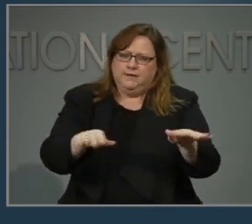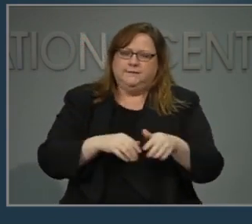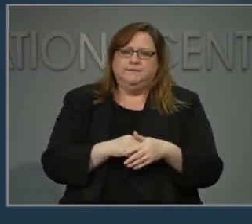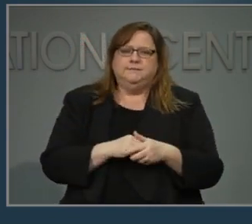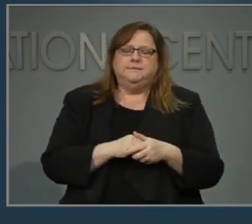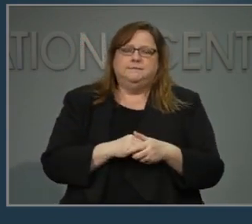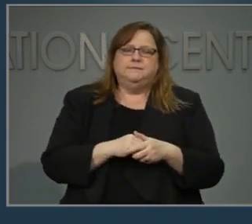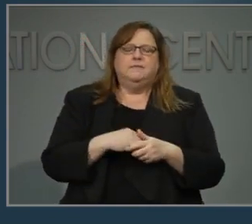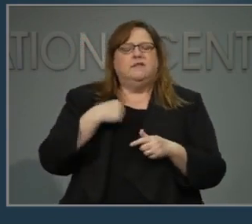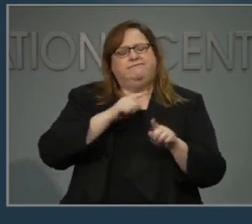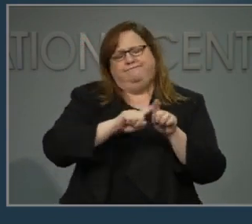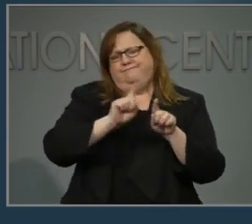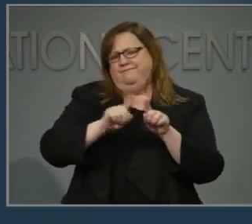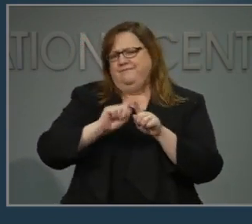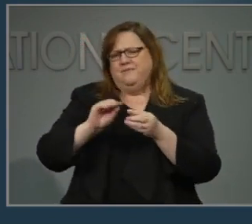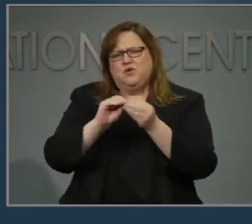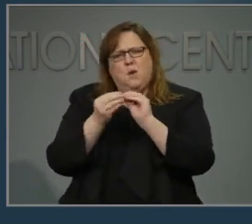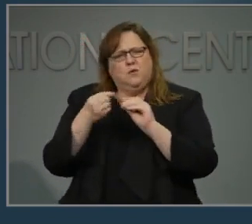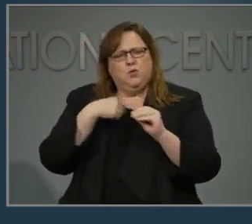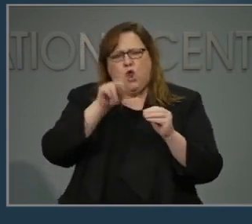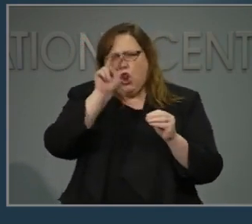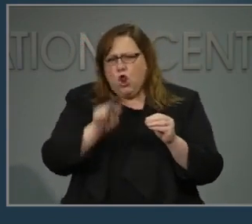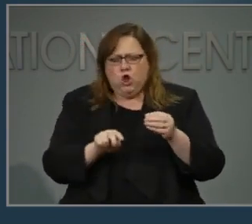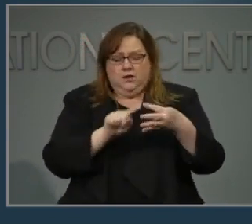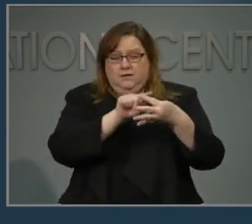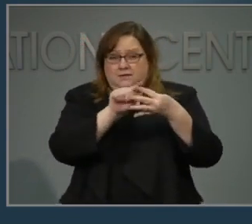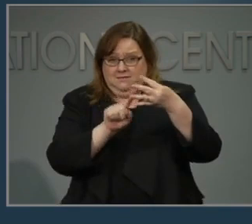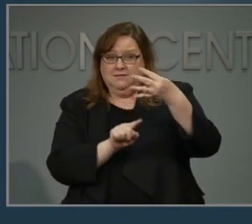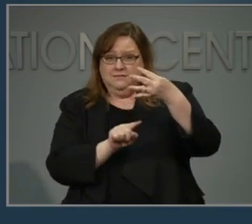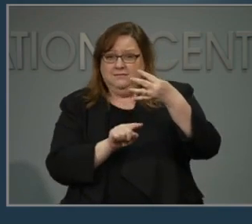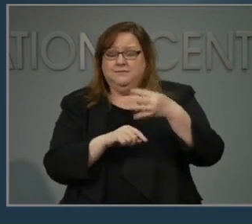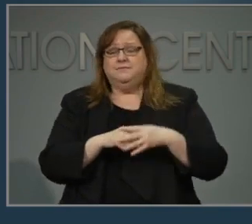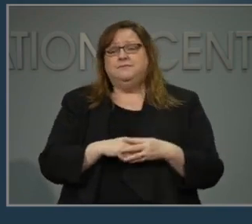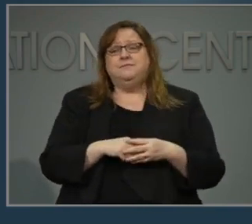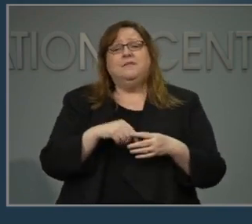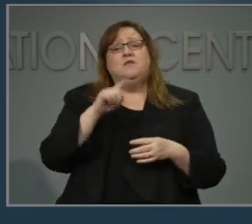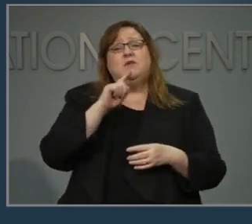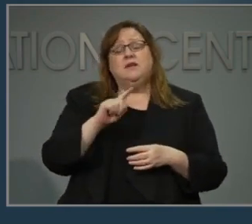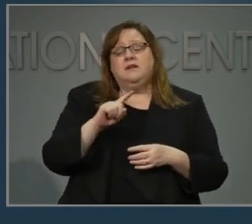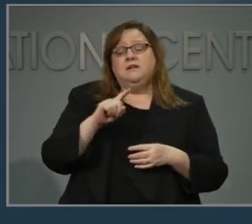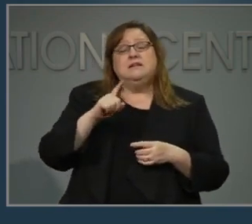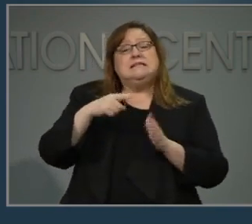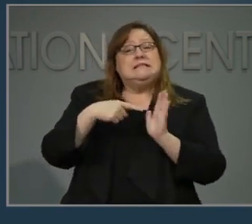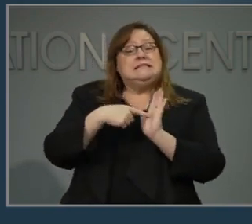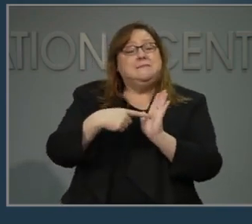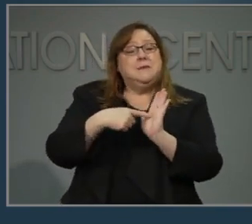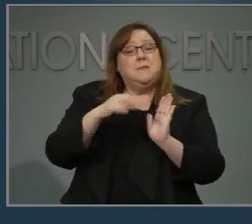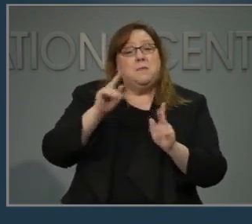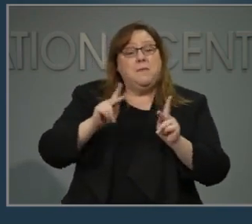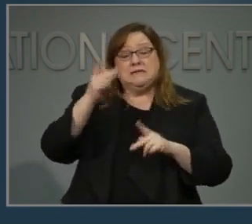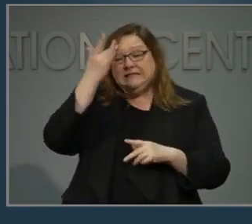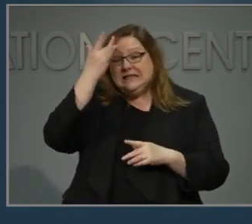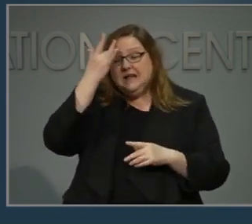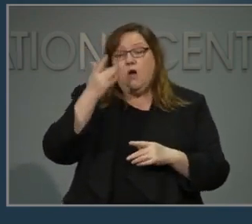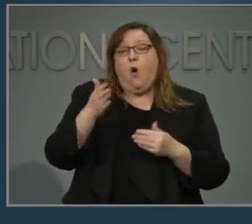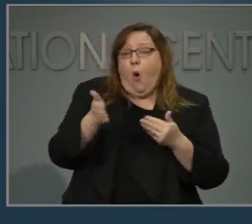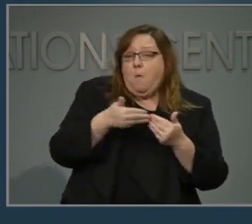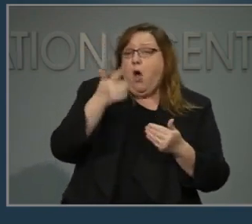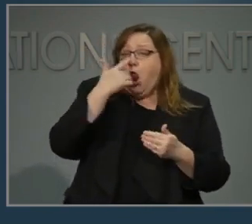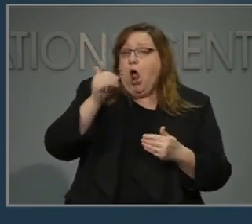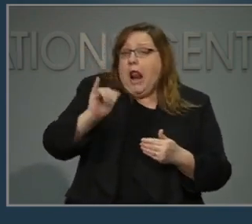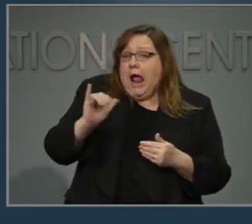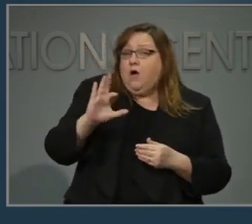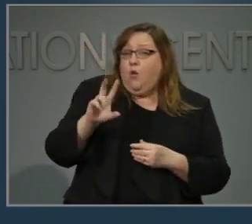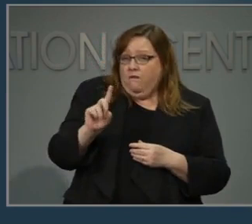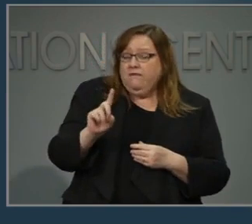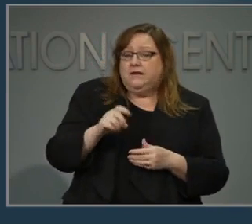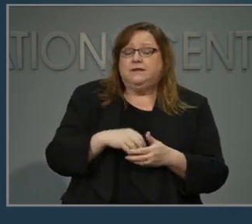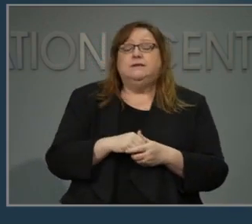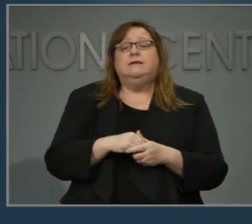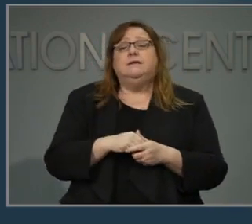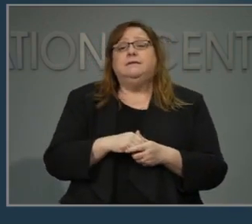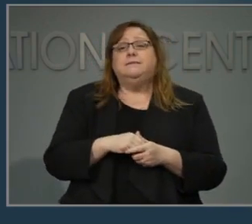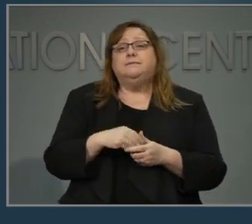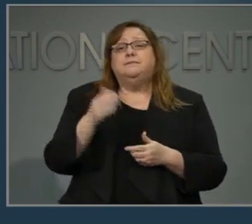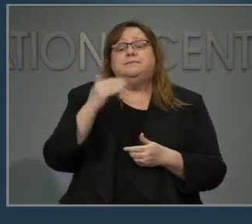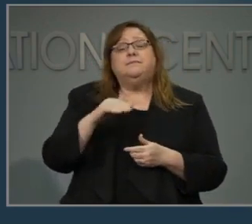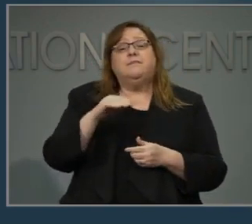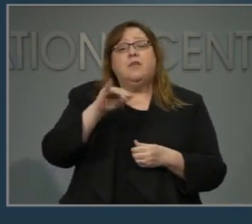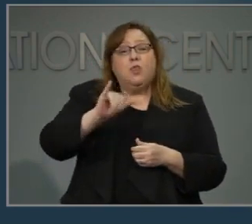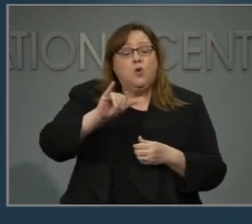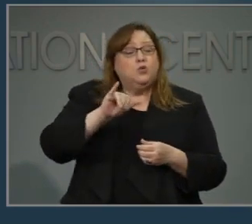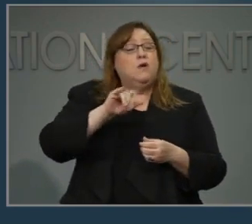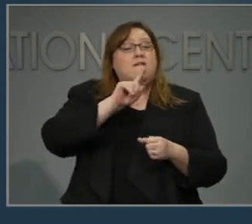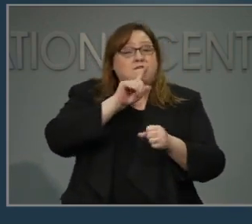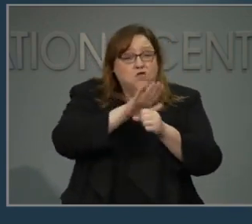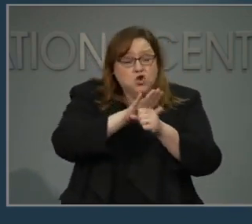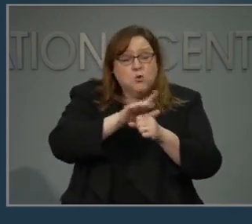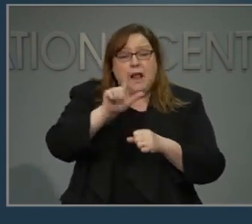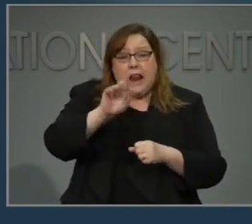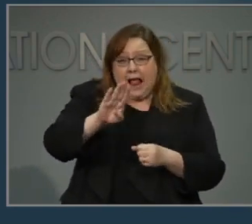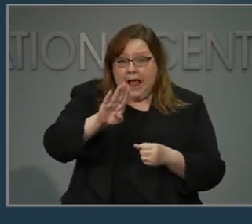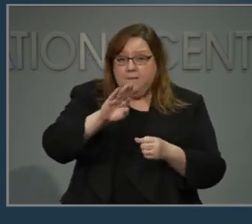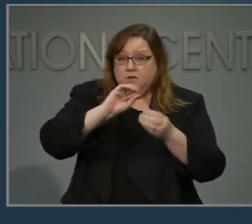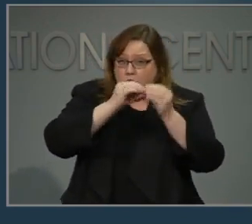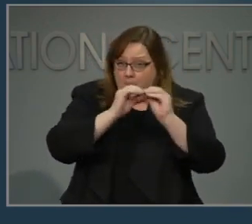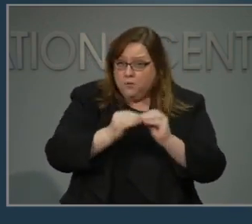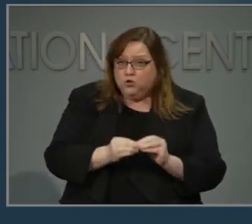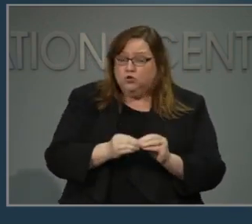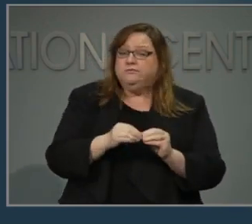AS A REMINDER, WE LOOK AT A COMBINATION OF TRENDS THAT GUIDE OU DECISION-MAKING INCLUDING LOOKING AT COVID-LIKE SYNDROMIC CASES, LAB-CONFIRM CASES, POSITIVE TESTS AS A PERCENTAGE